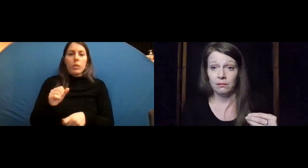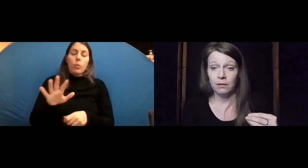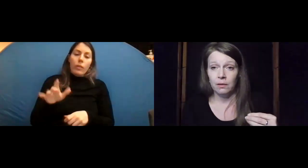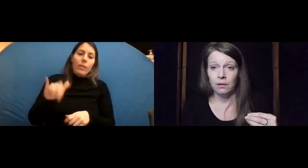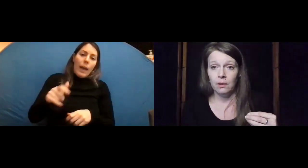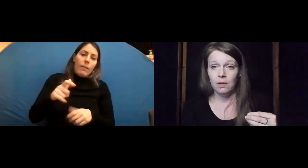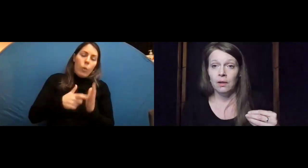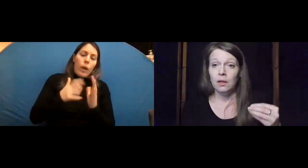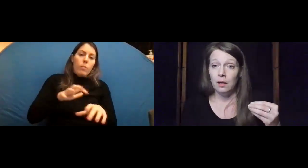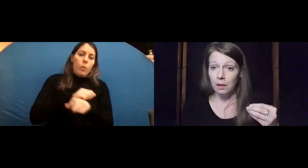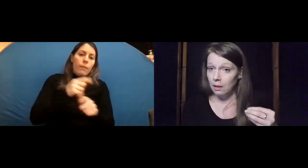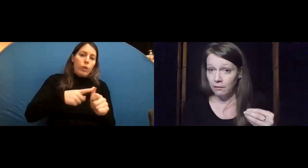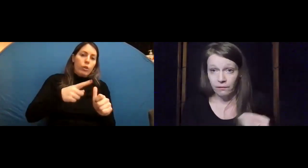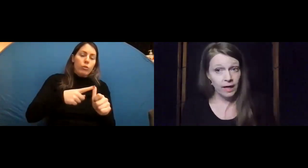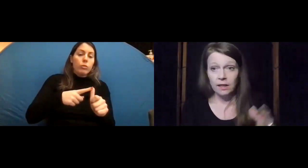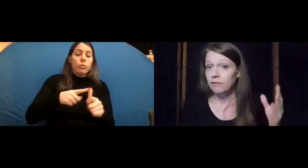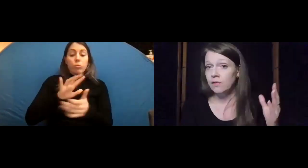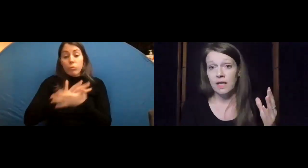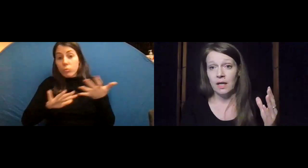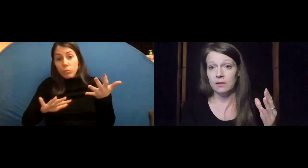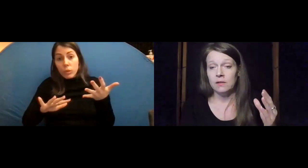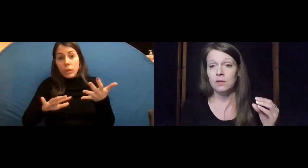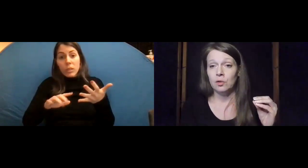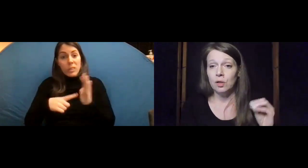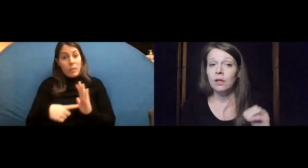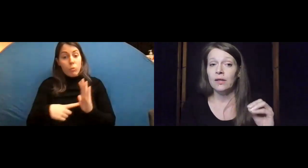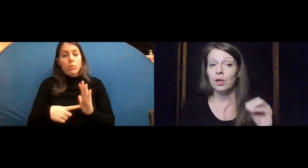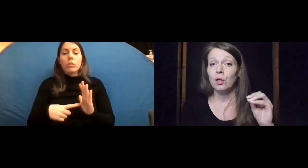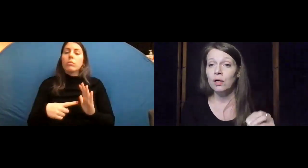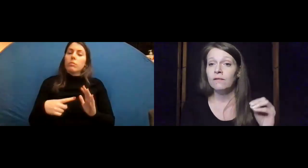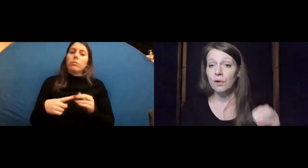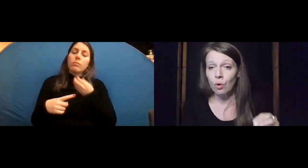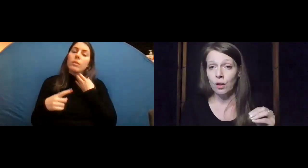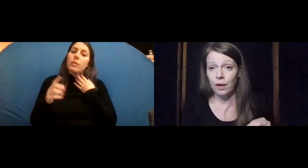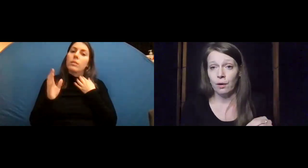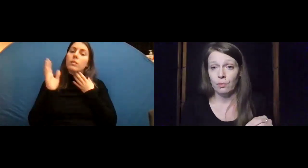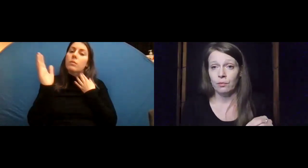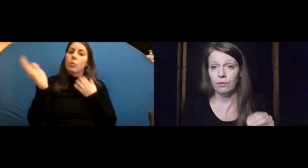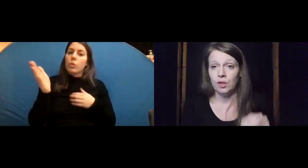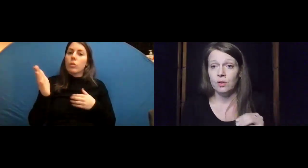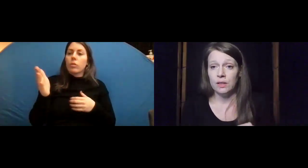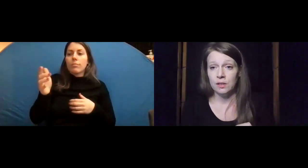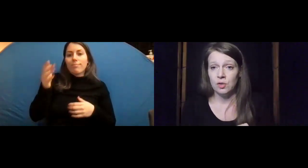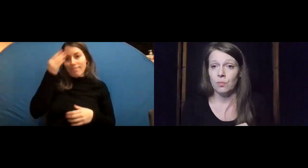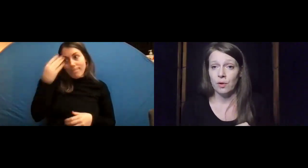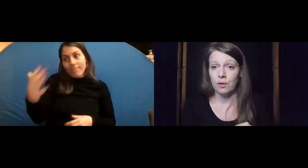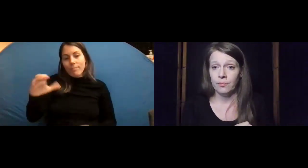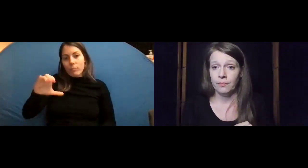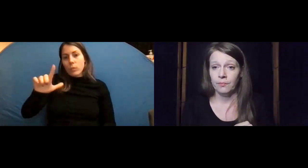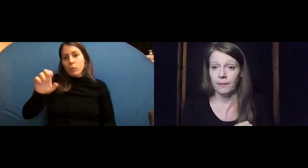estate paperwork, and you need to make an appointment ahead to do that. For any of those things, you are going to let